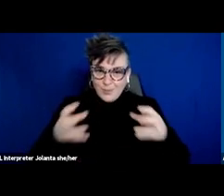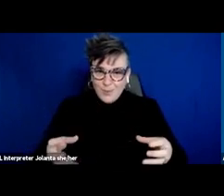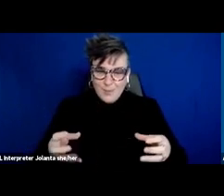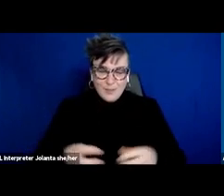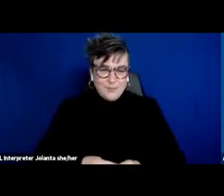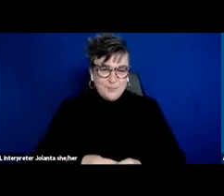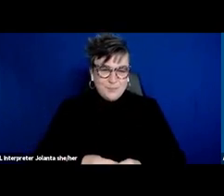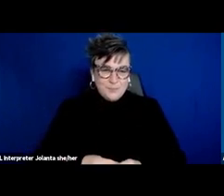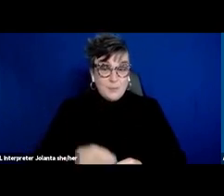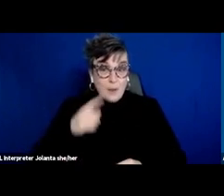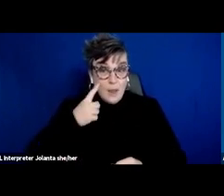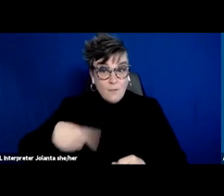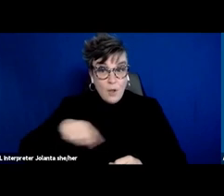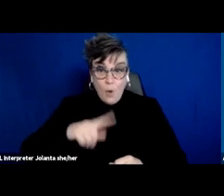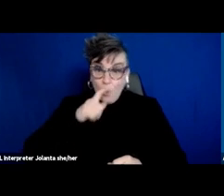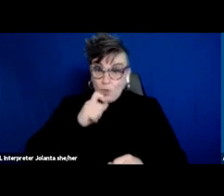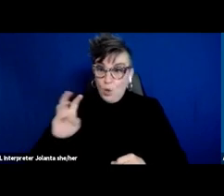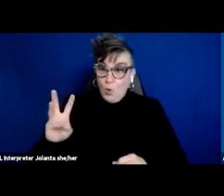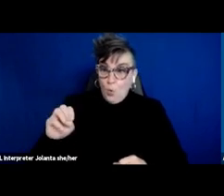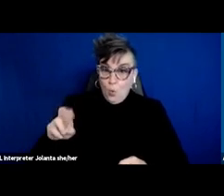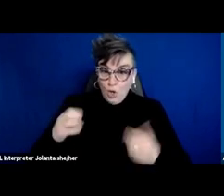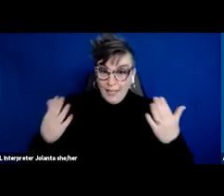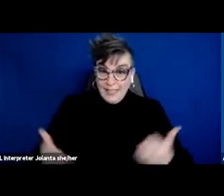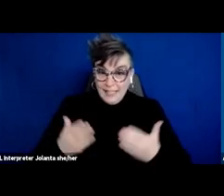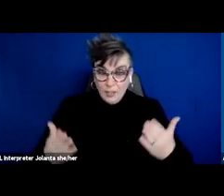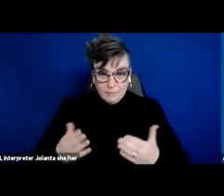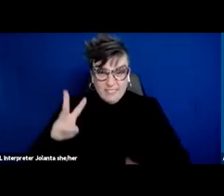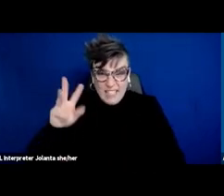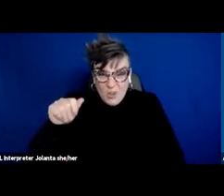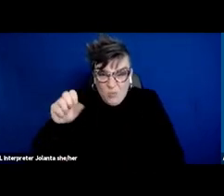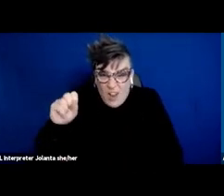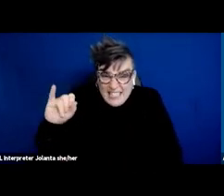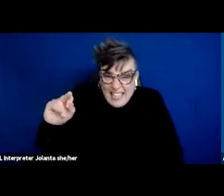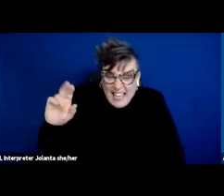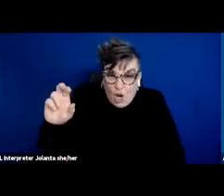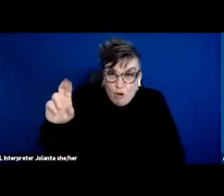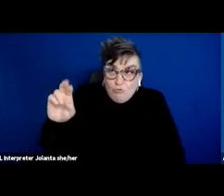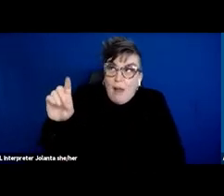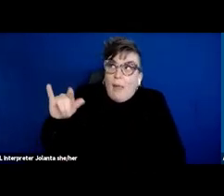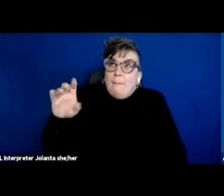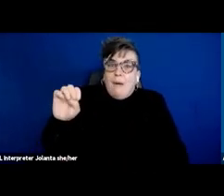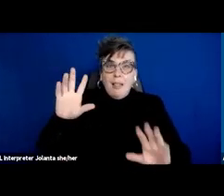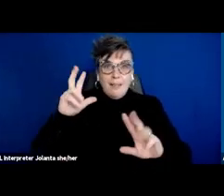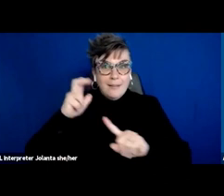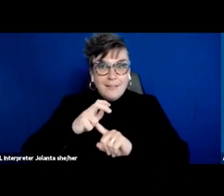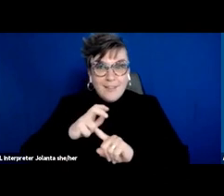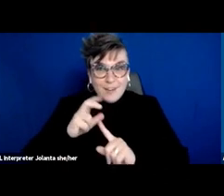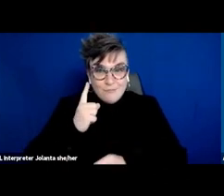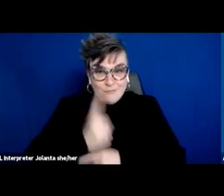So for those of you who were here yesterday, it was incredible! Am I right? Don't you agree?